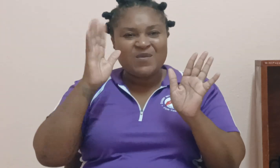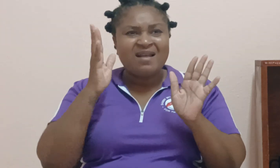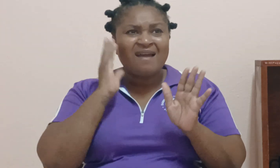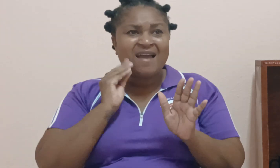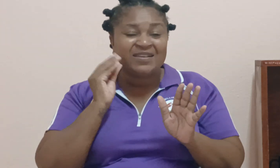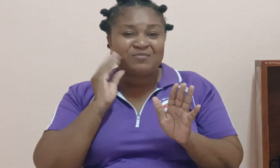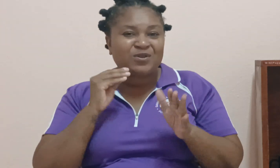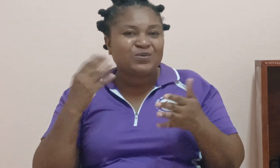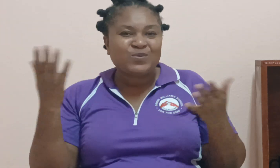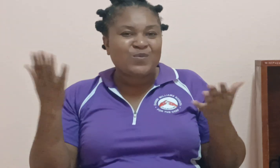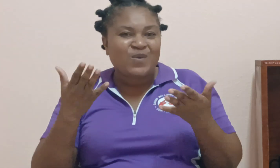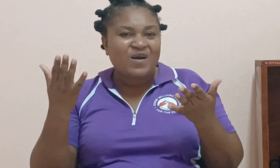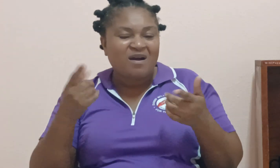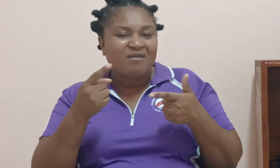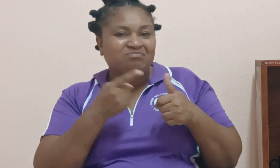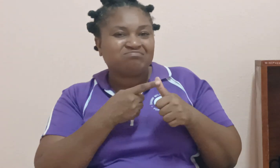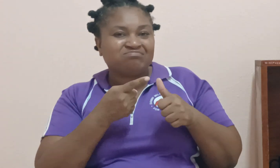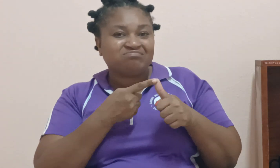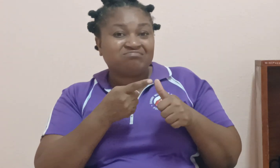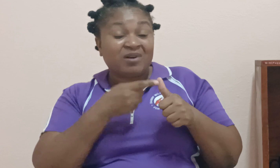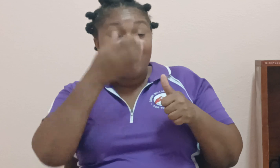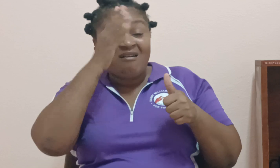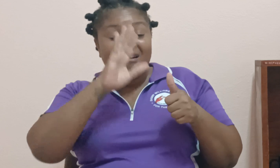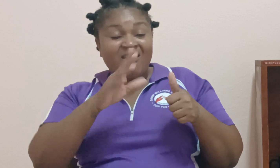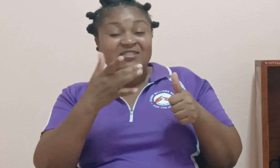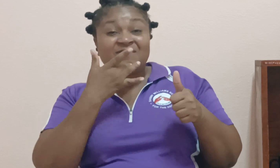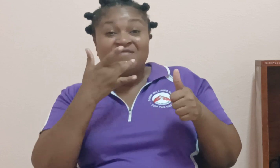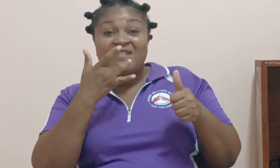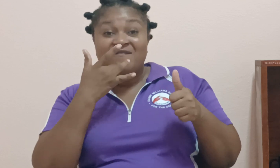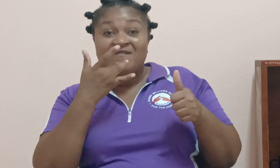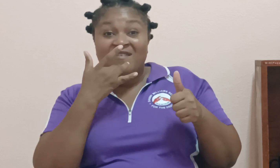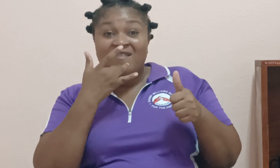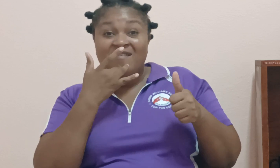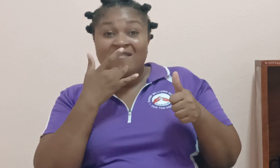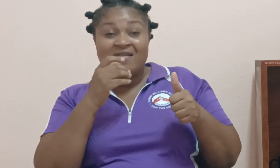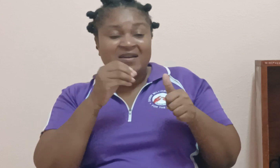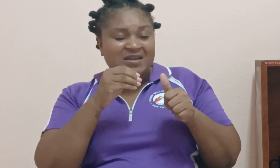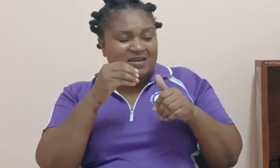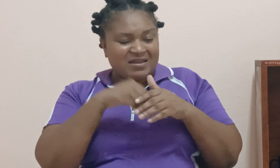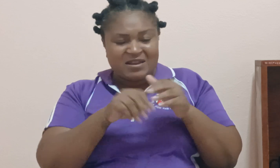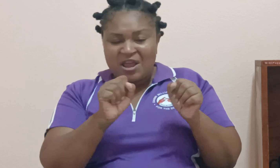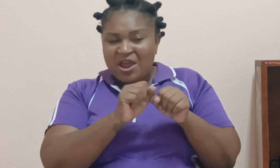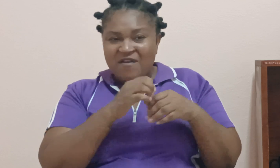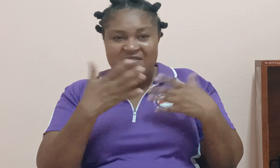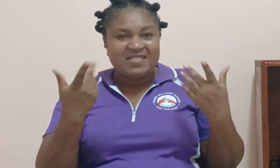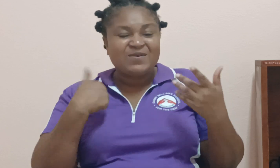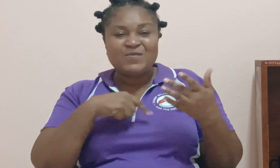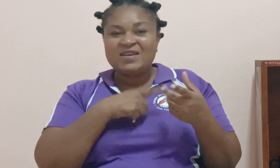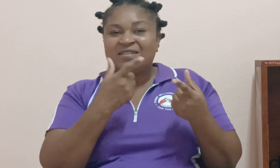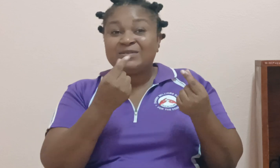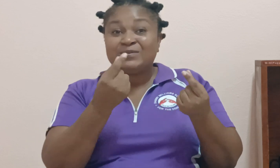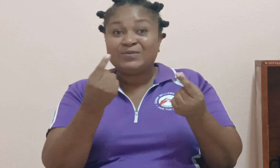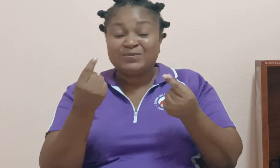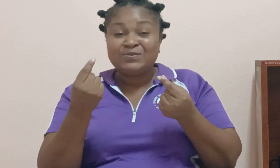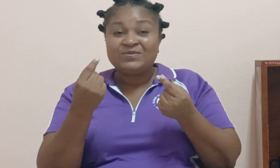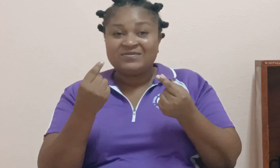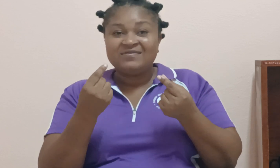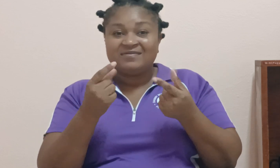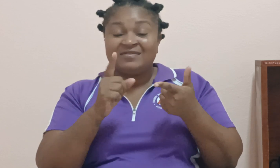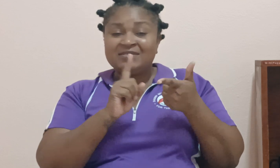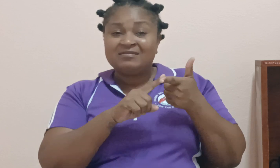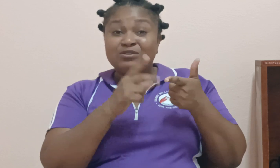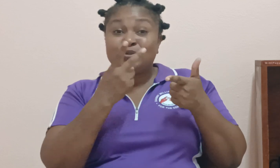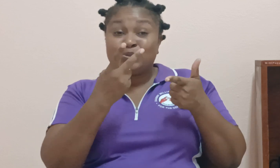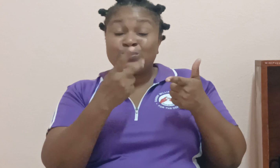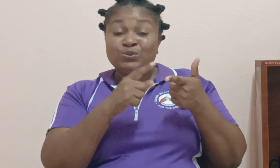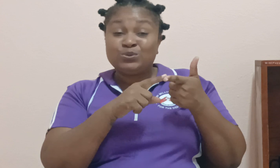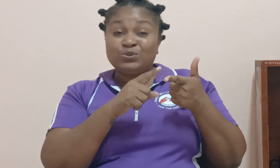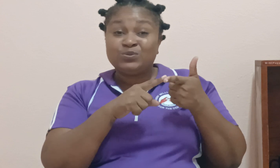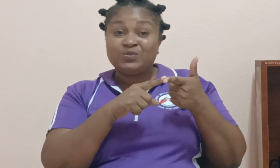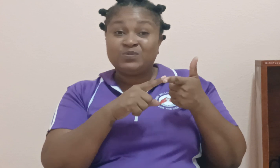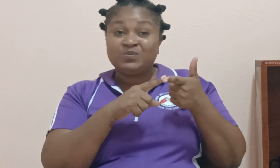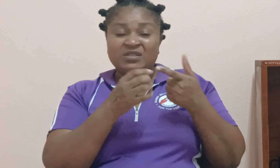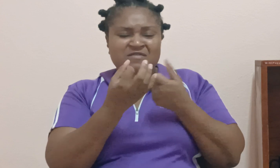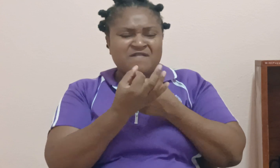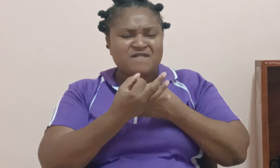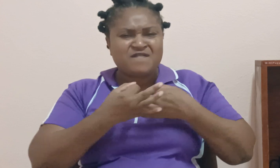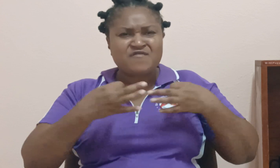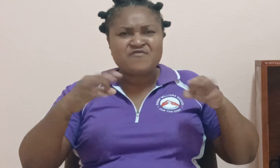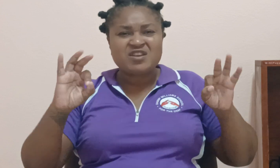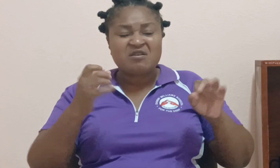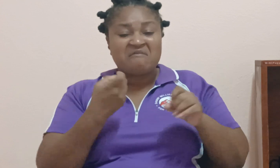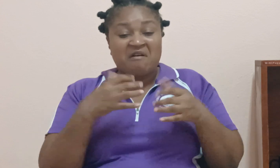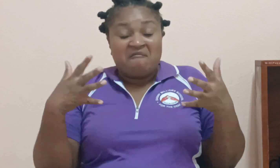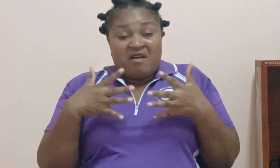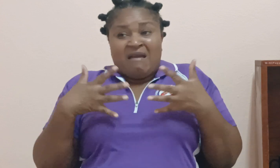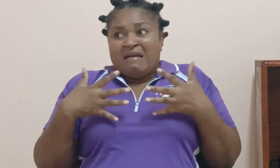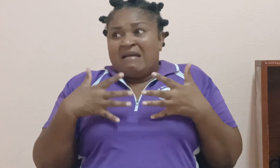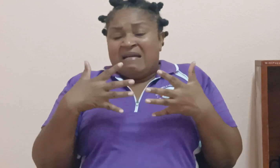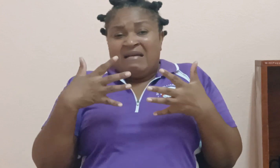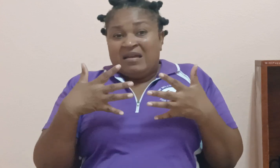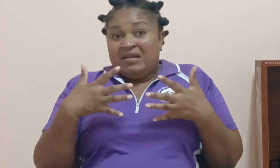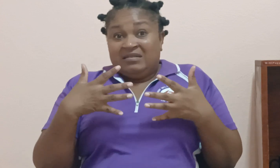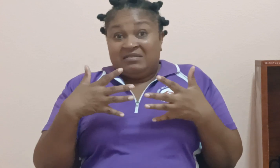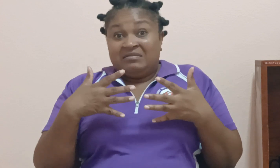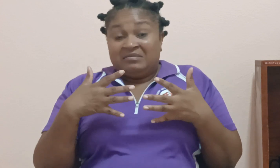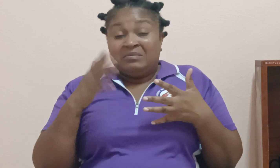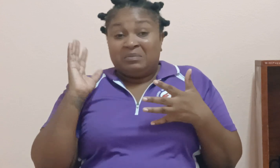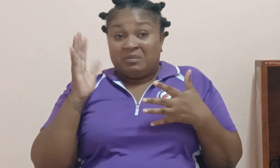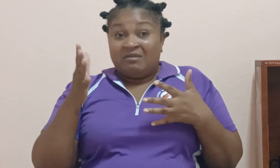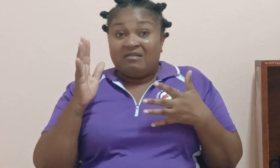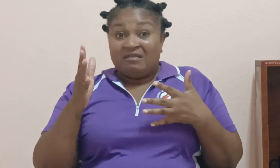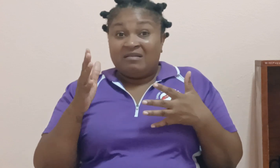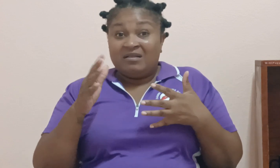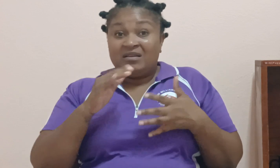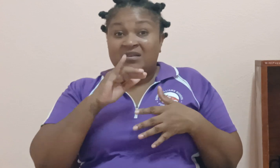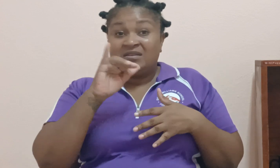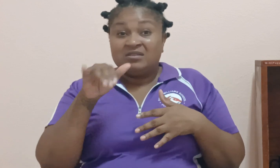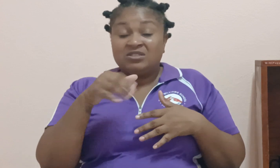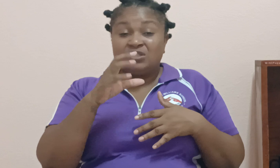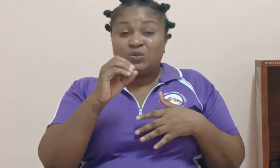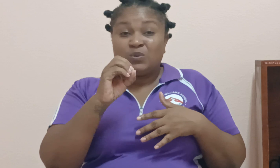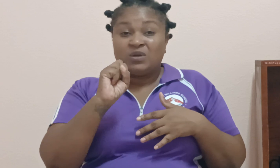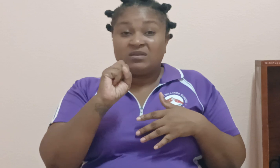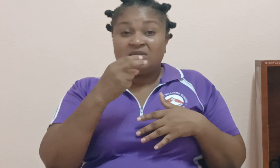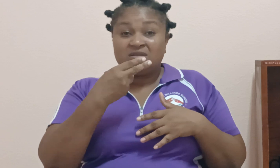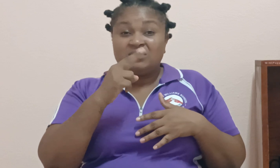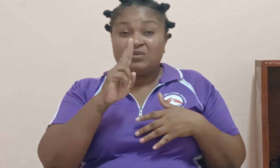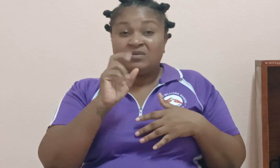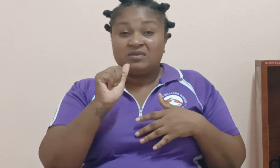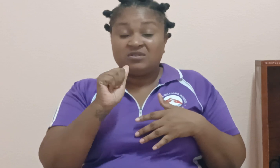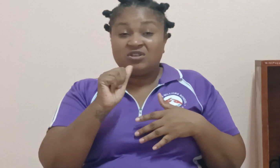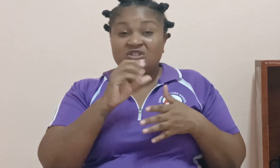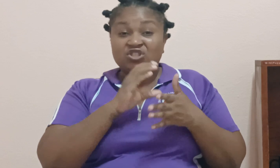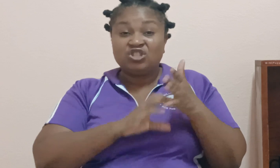1. God’s Favor: in all that we do. 2. Freedom from Fear - Joshua 24:14-15